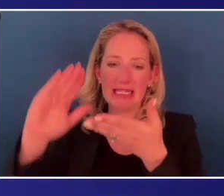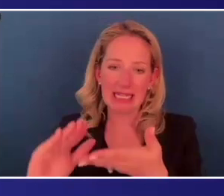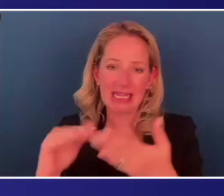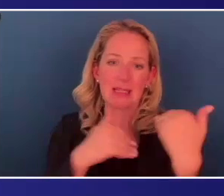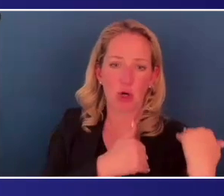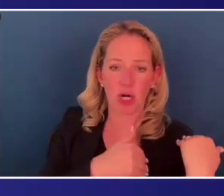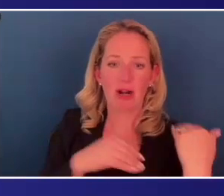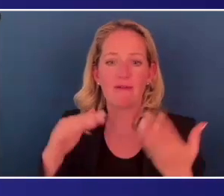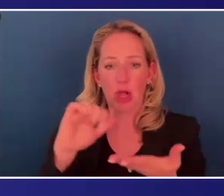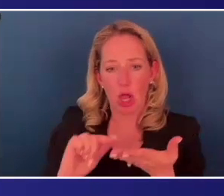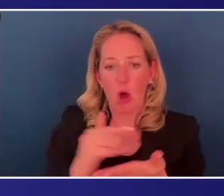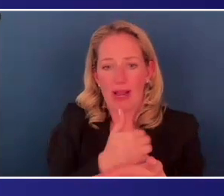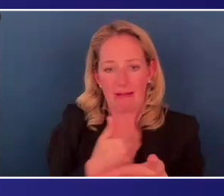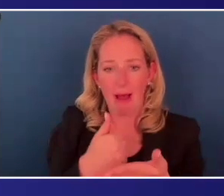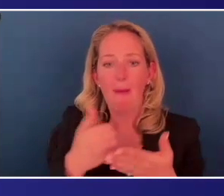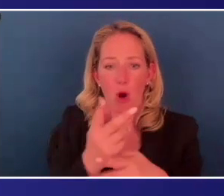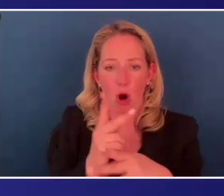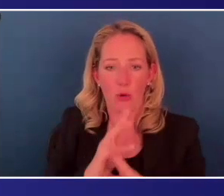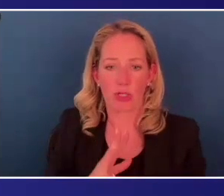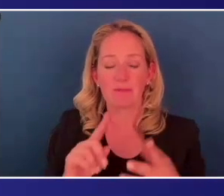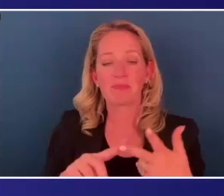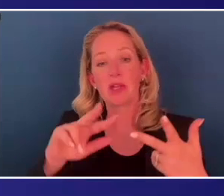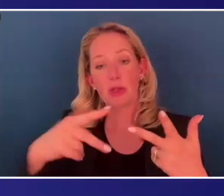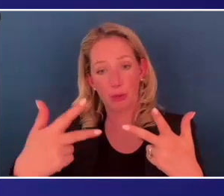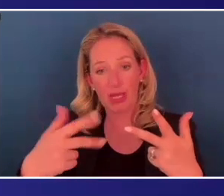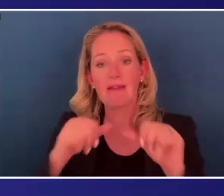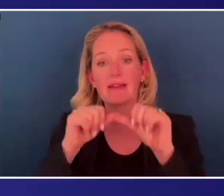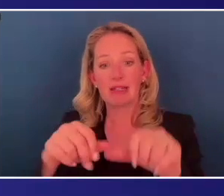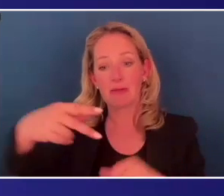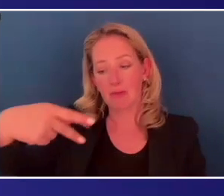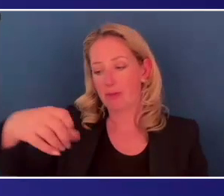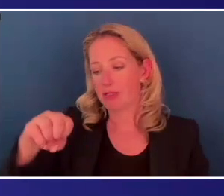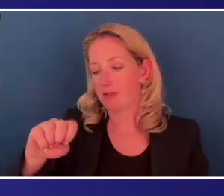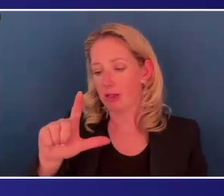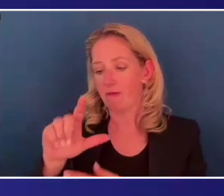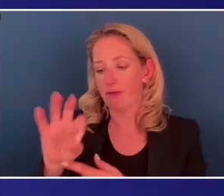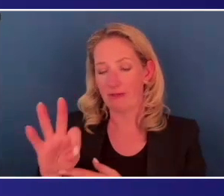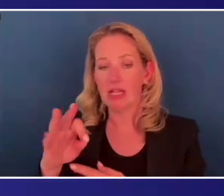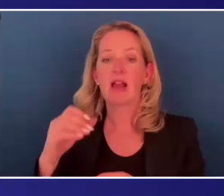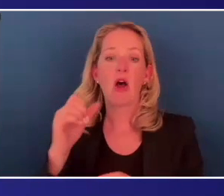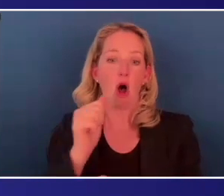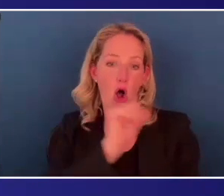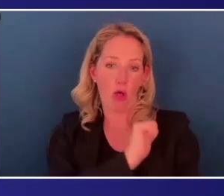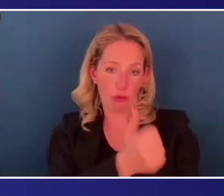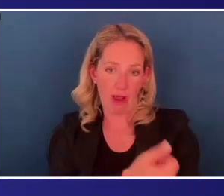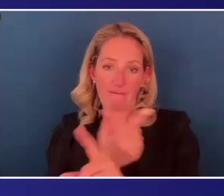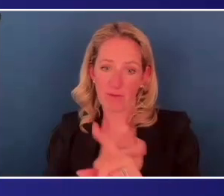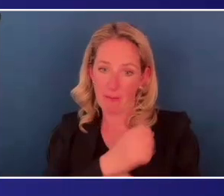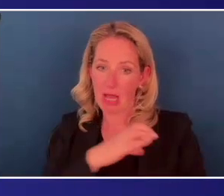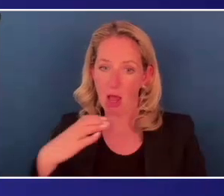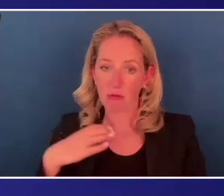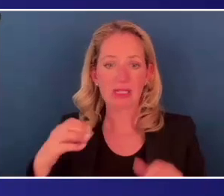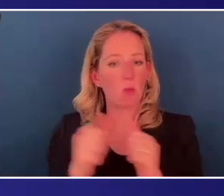And 3, continue the public service loan forgiveness program as authorized by Congress and with no new restrictions to borrowers.